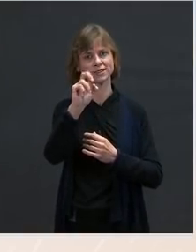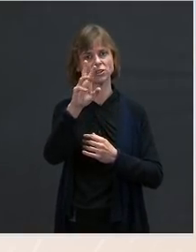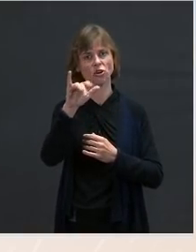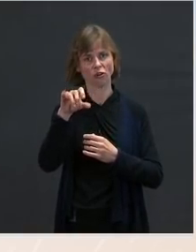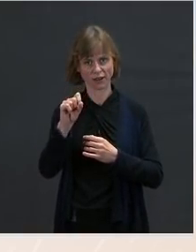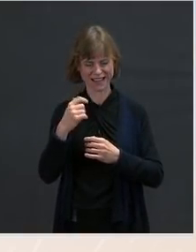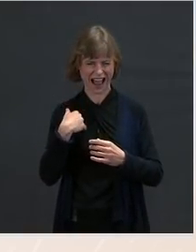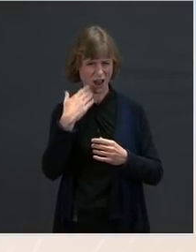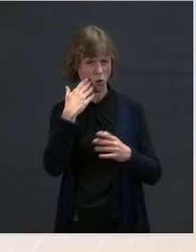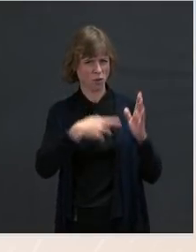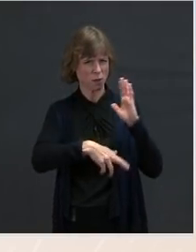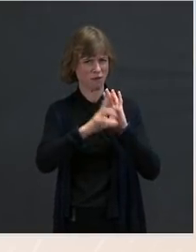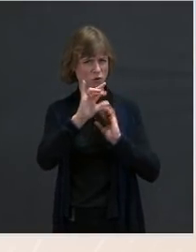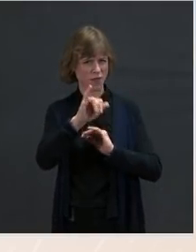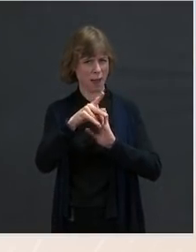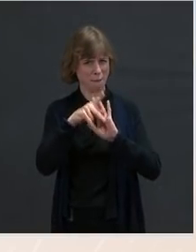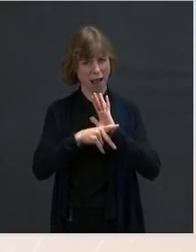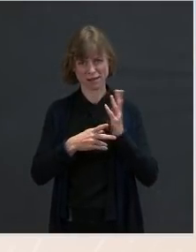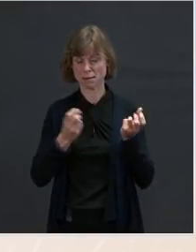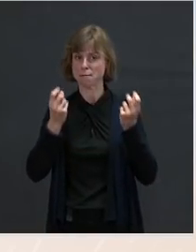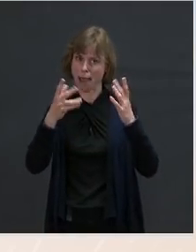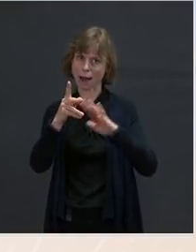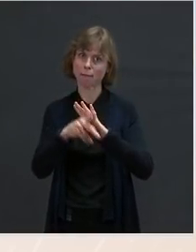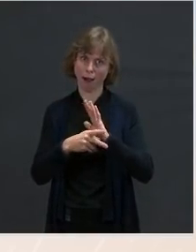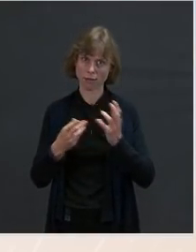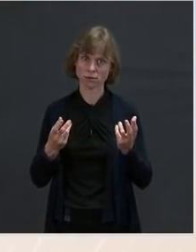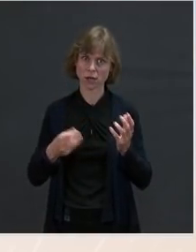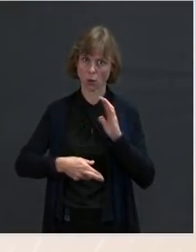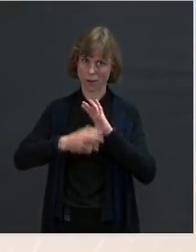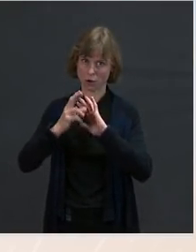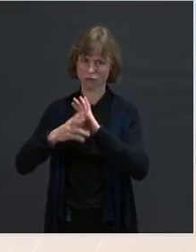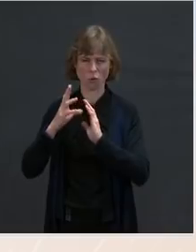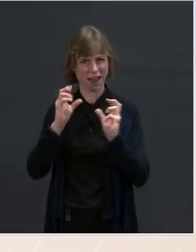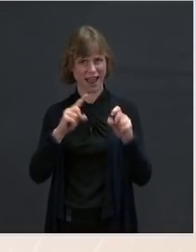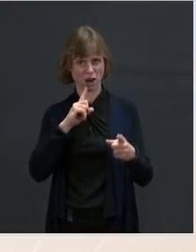along with lots of policies, but can you give any reaction to what he has said